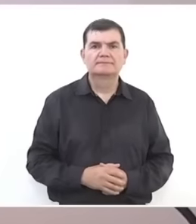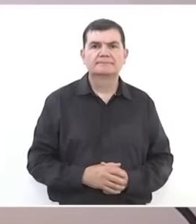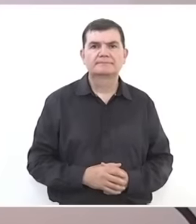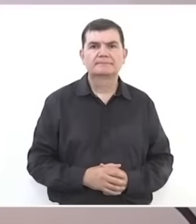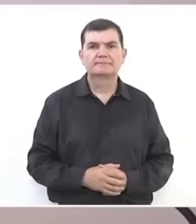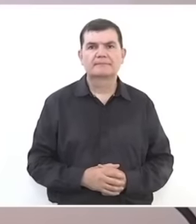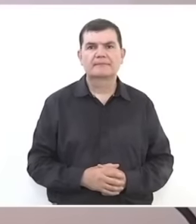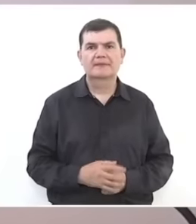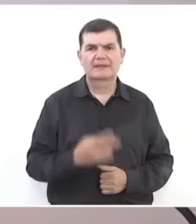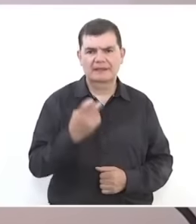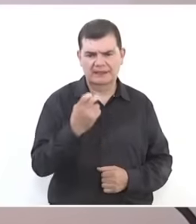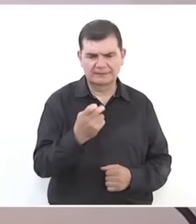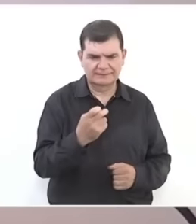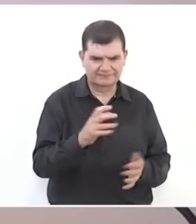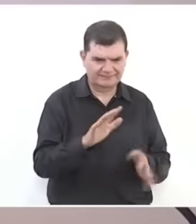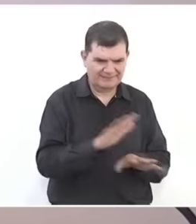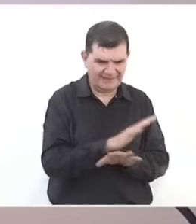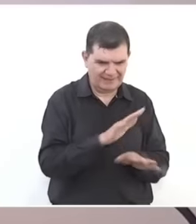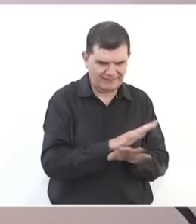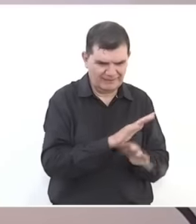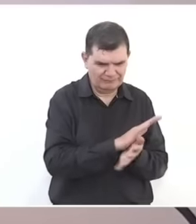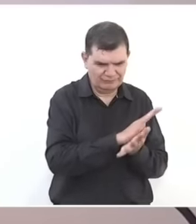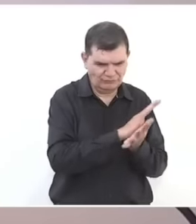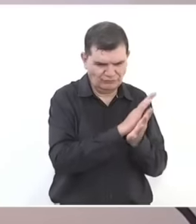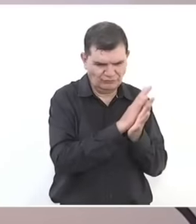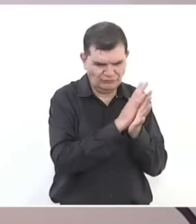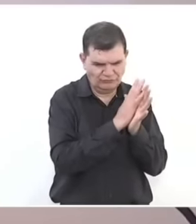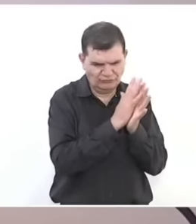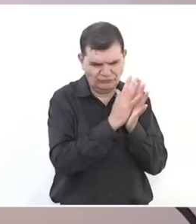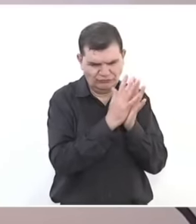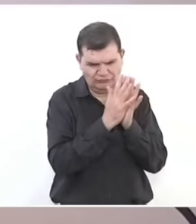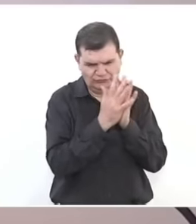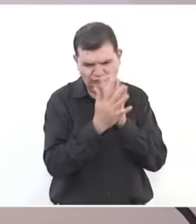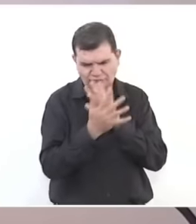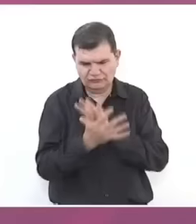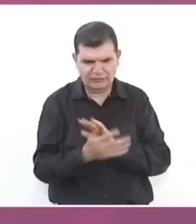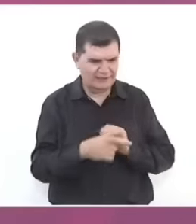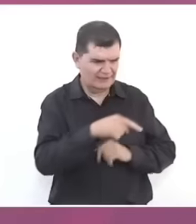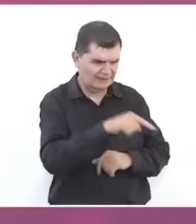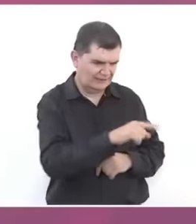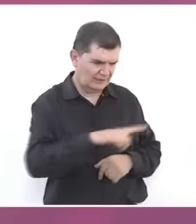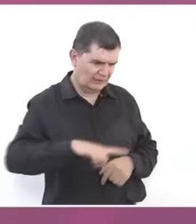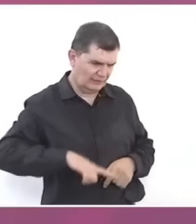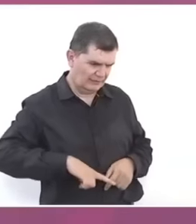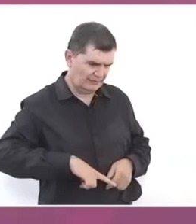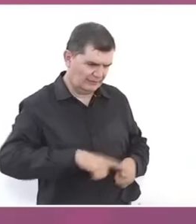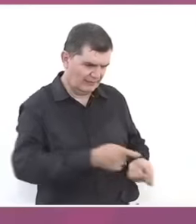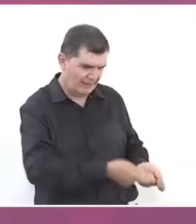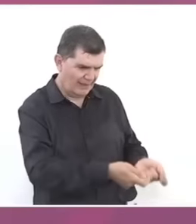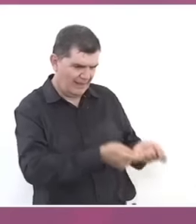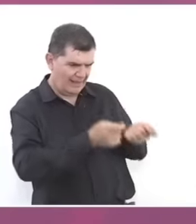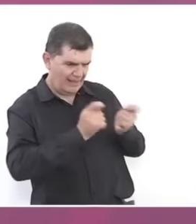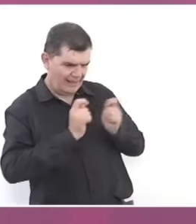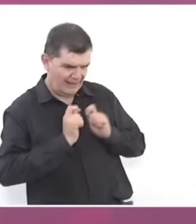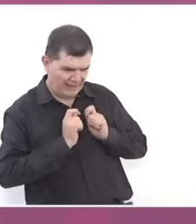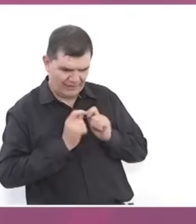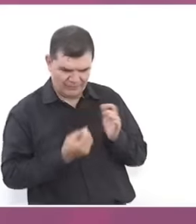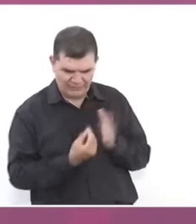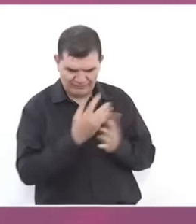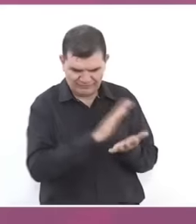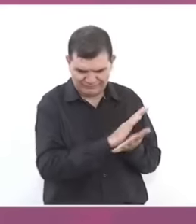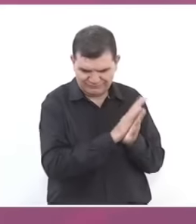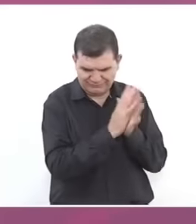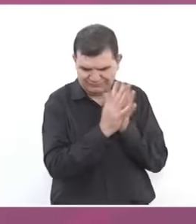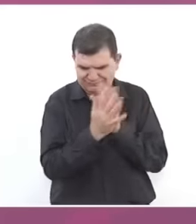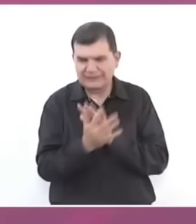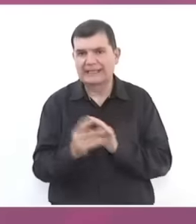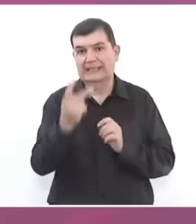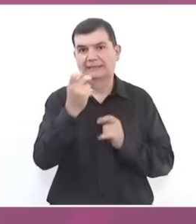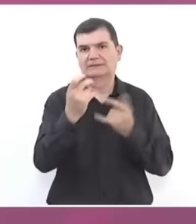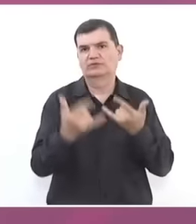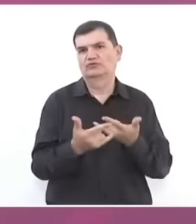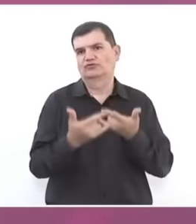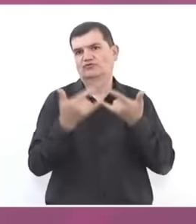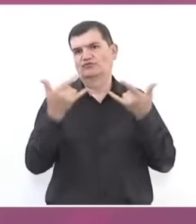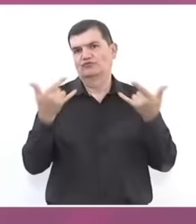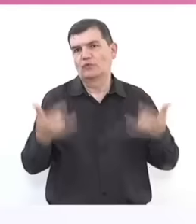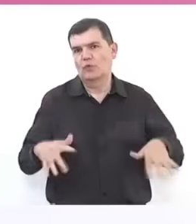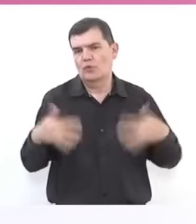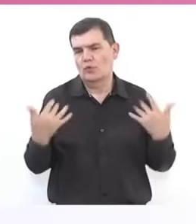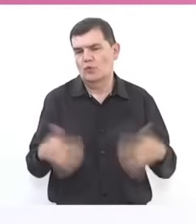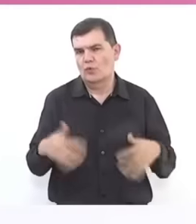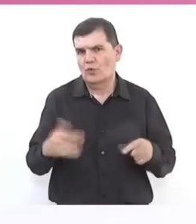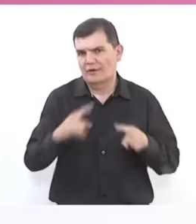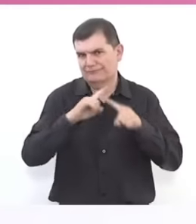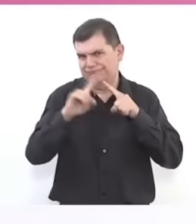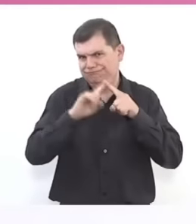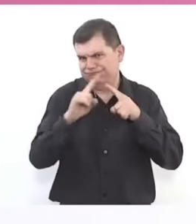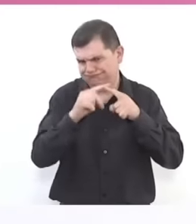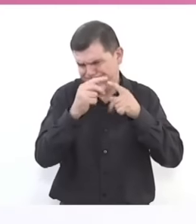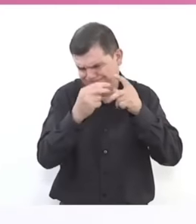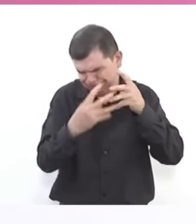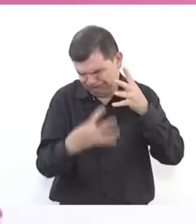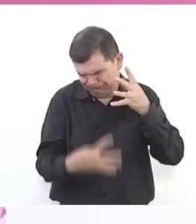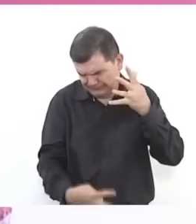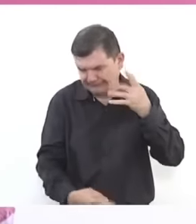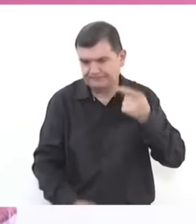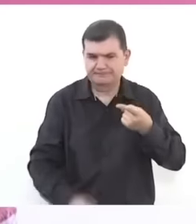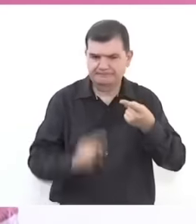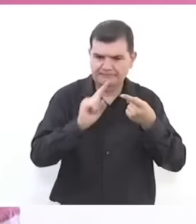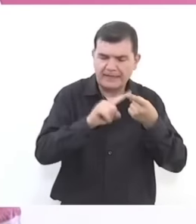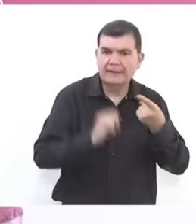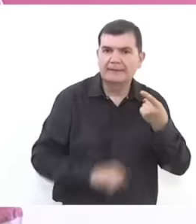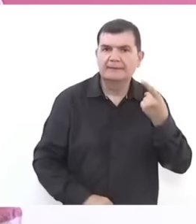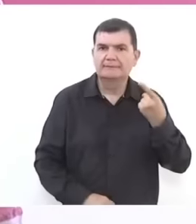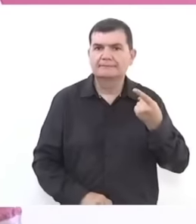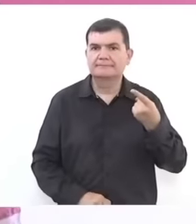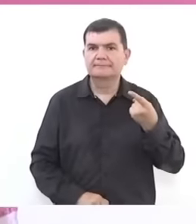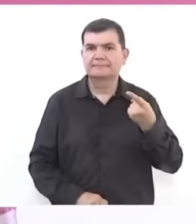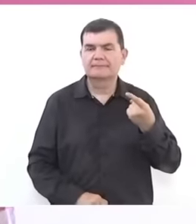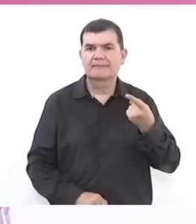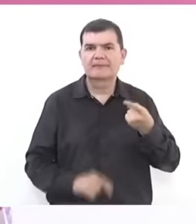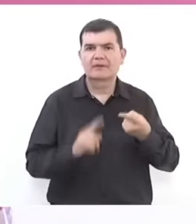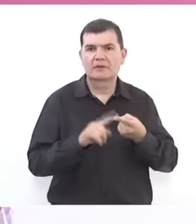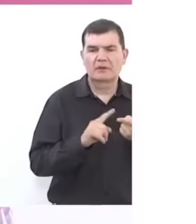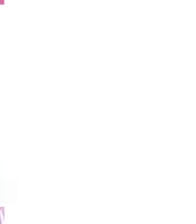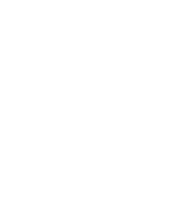transition between one government and another is historic for many reasons, the first being the generosity of the